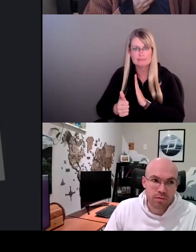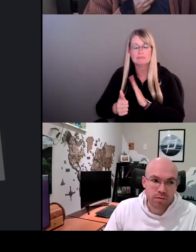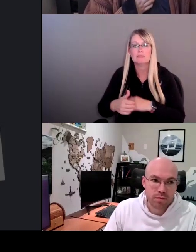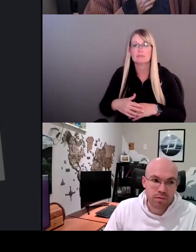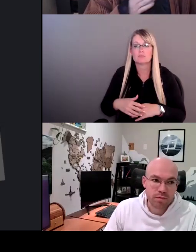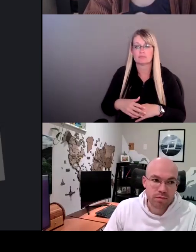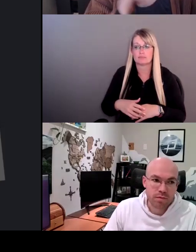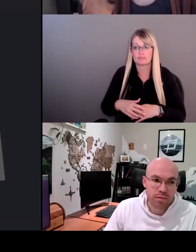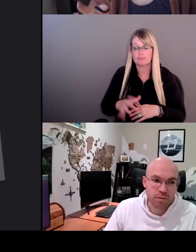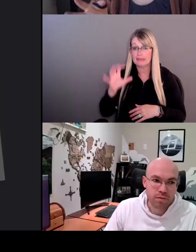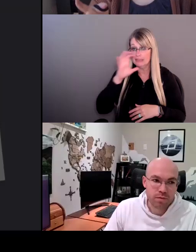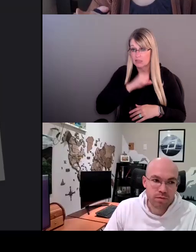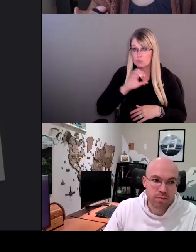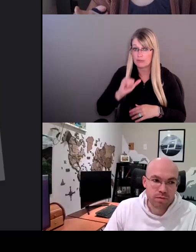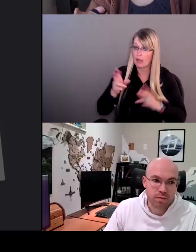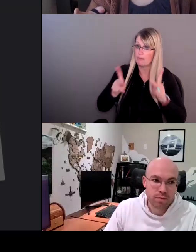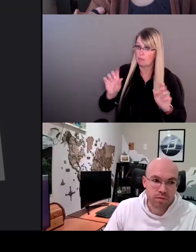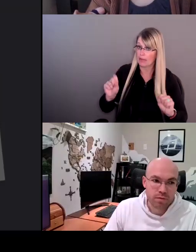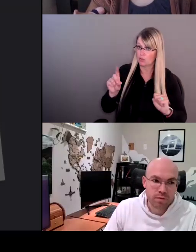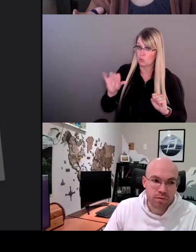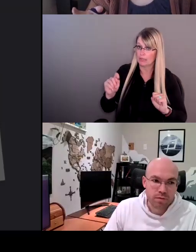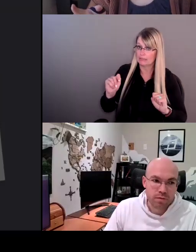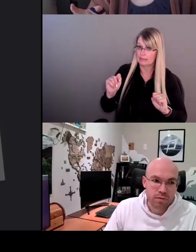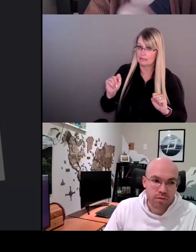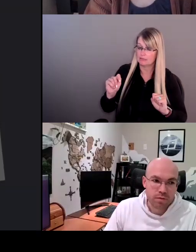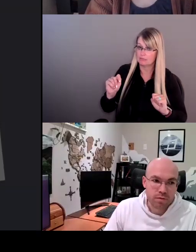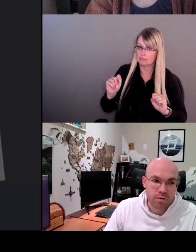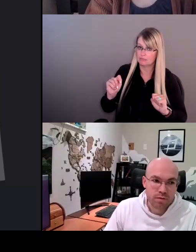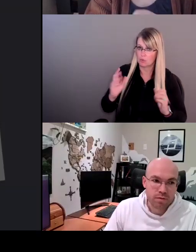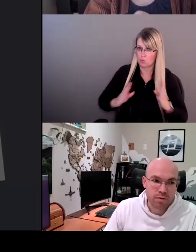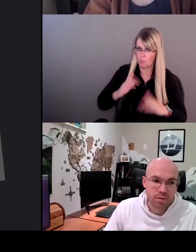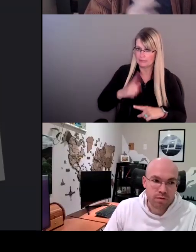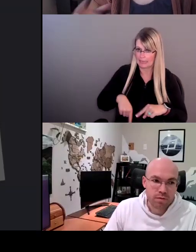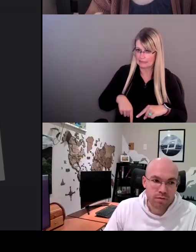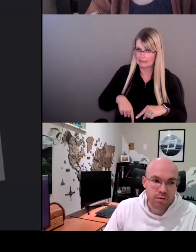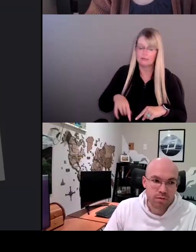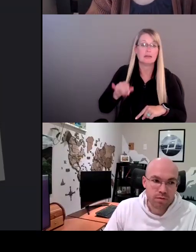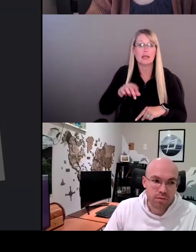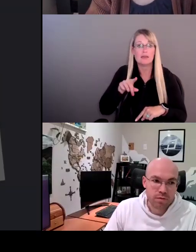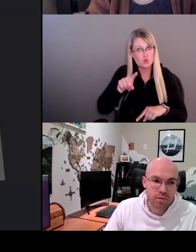assumption is that humans can do these tasks and robots can't, and if you can't do this task,